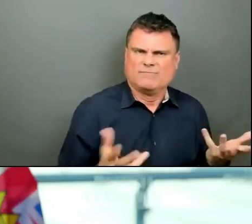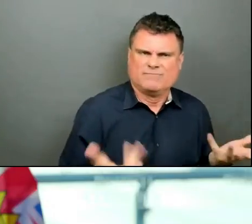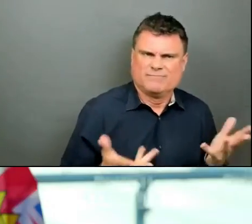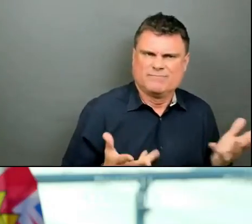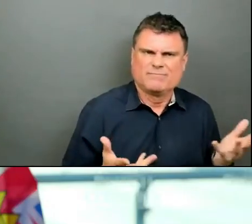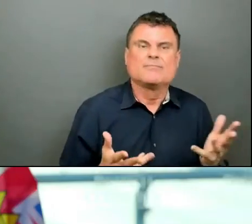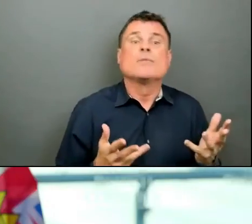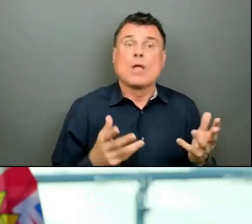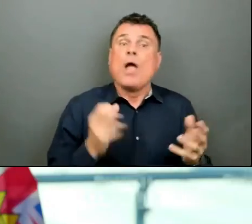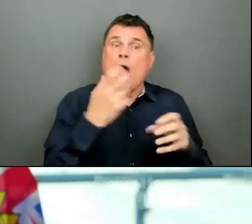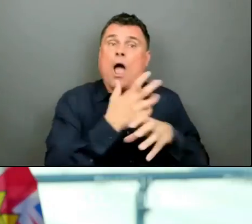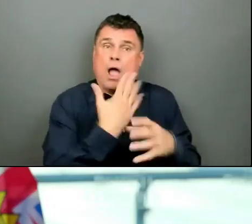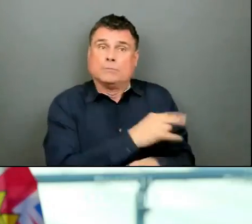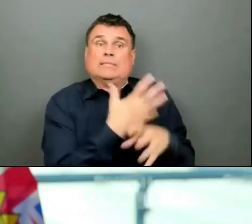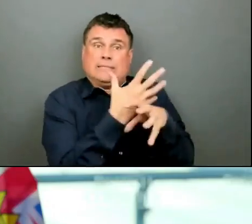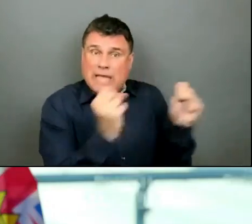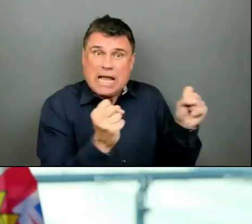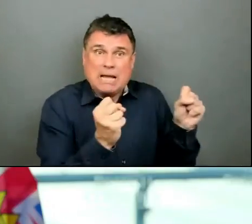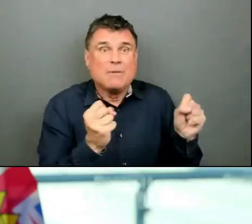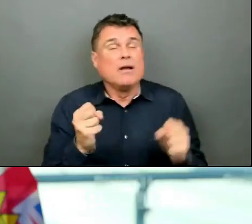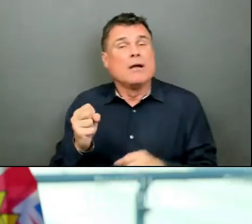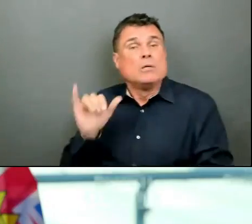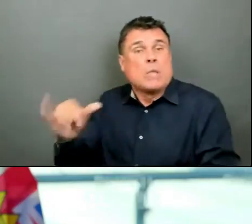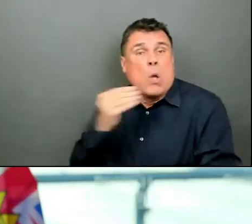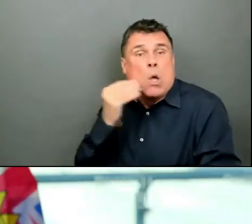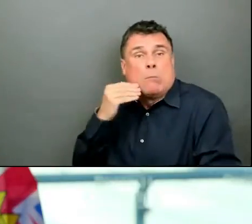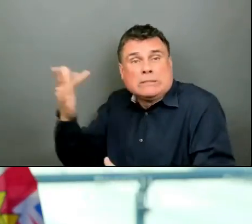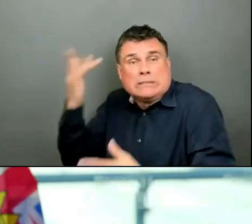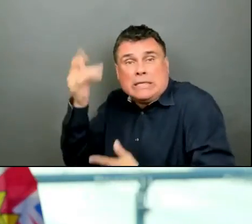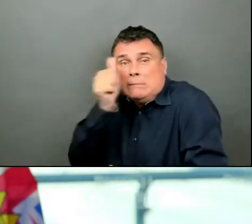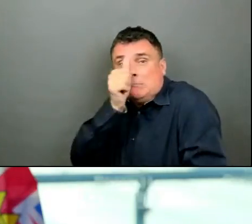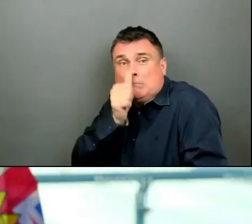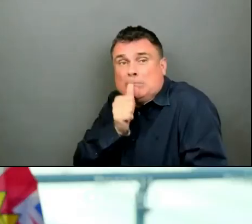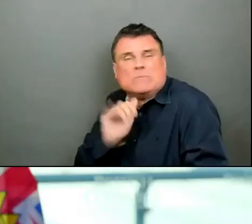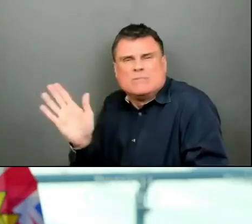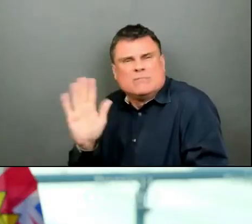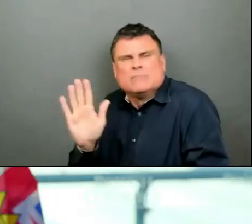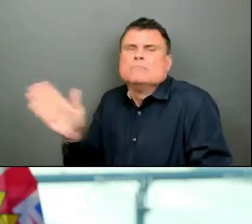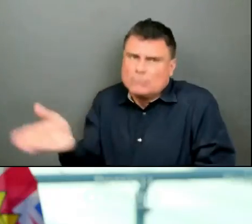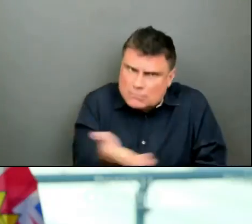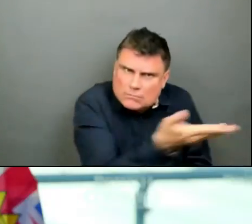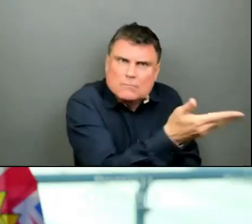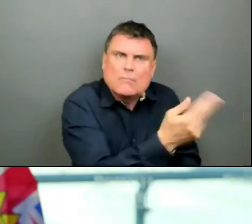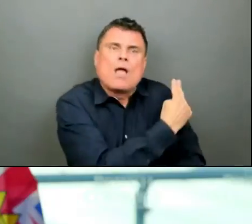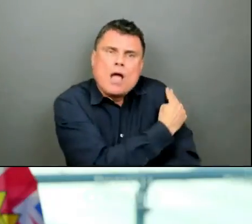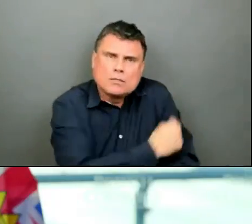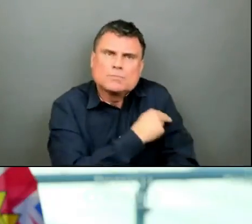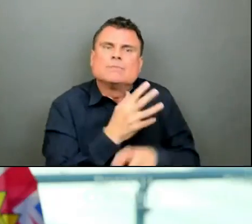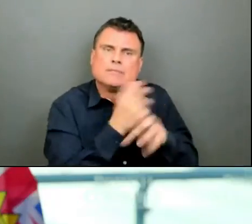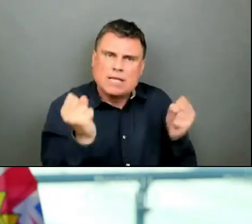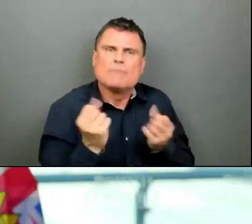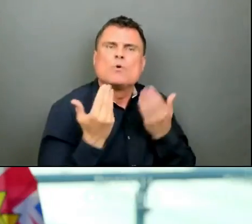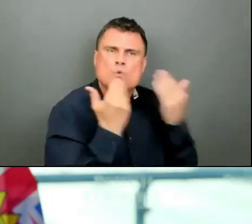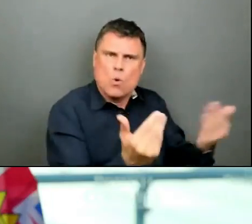Don't stay home if you have a health condition that you need attention for. Go to the emergency department if